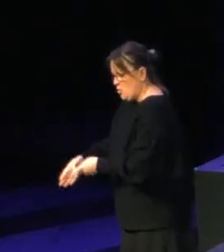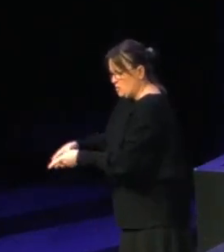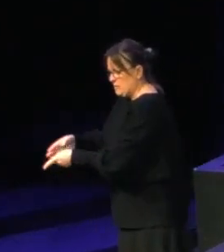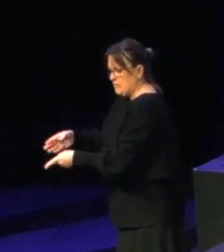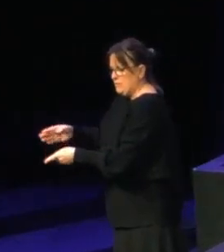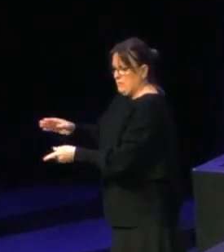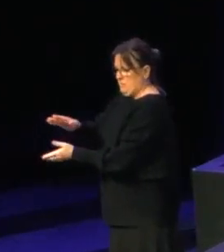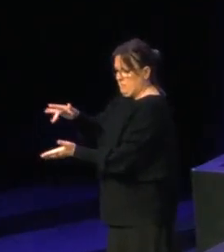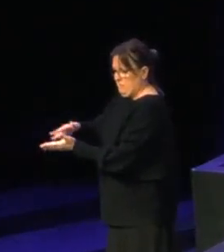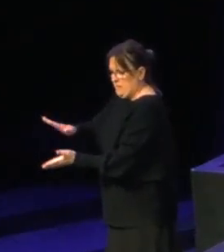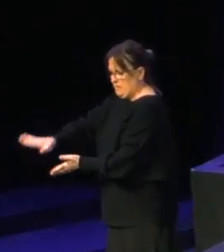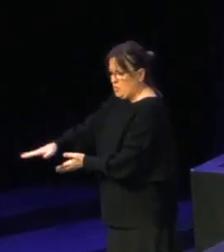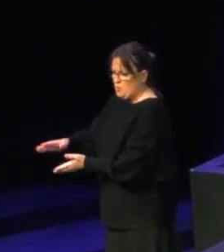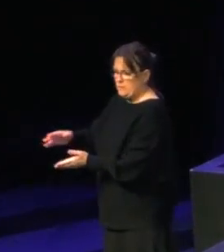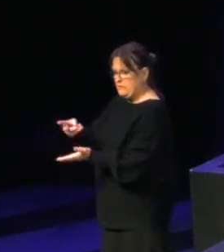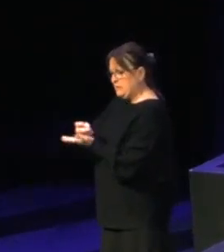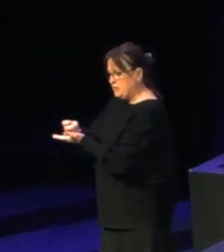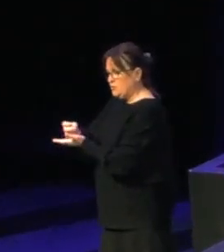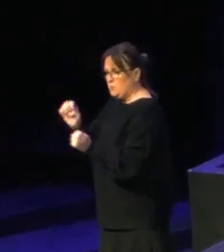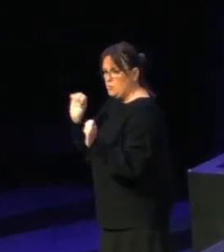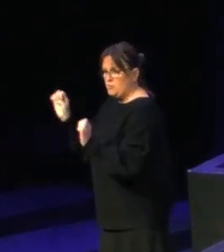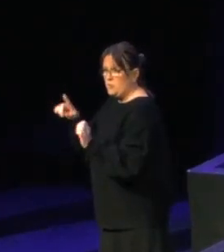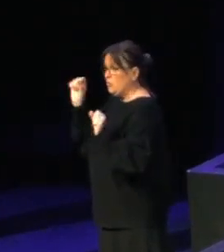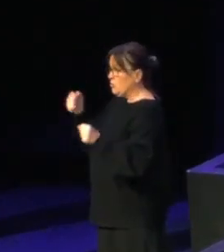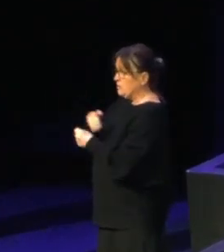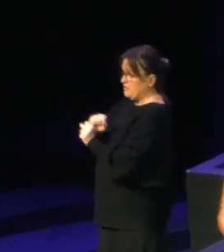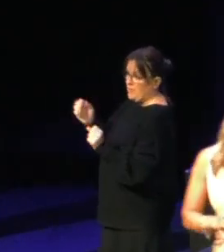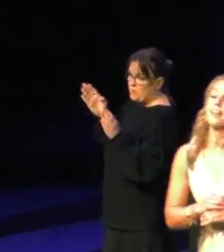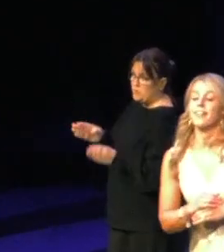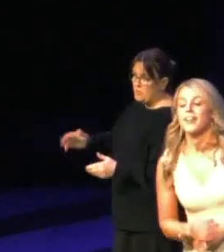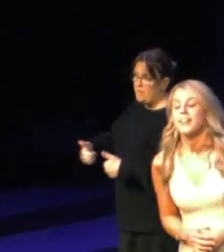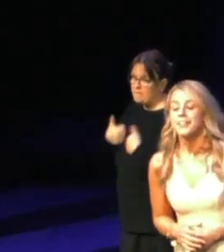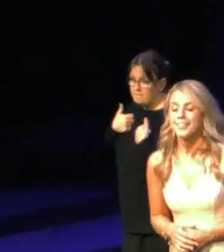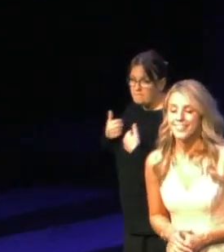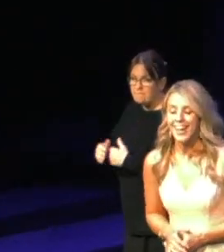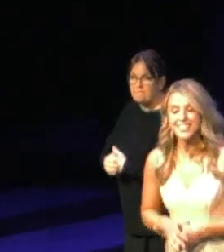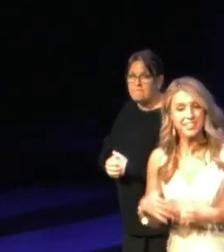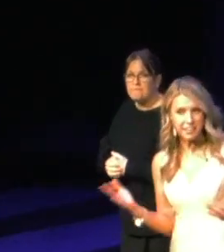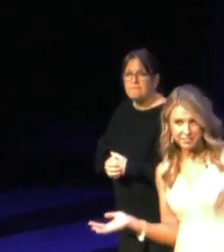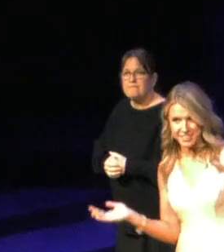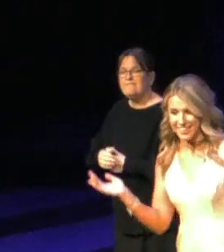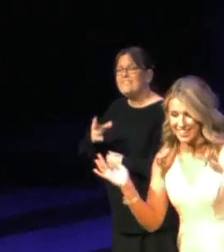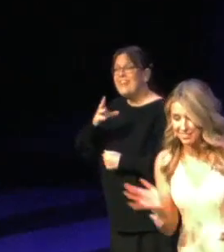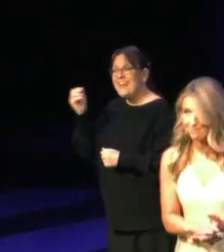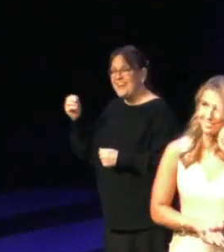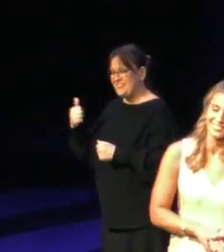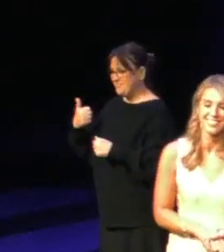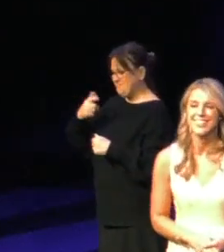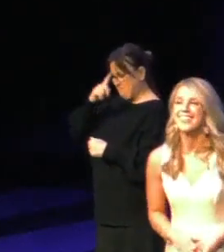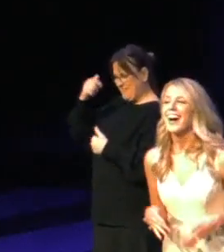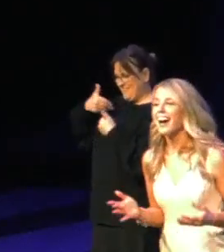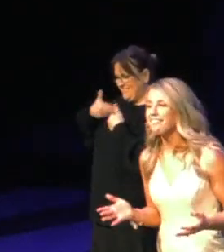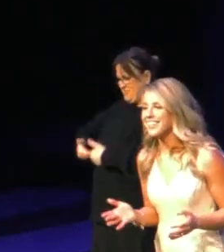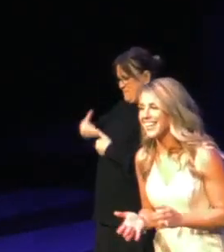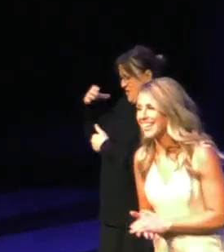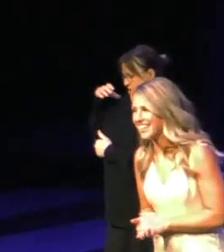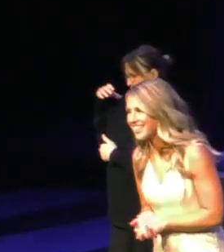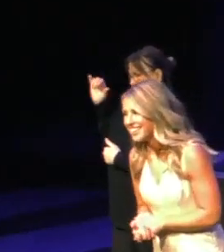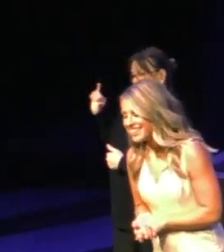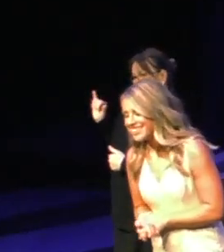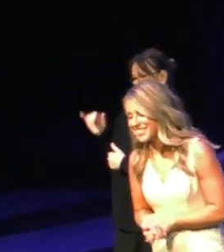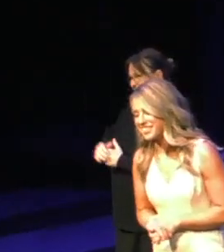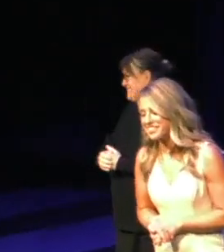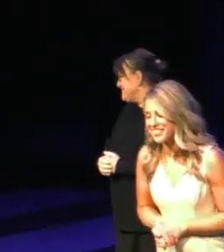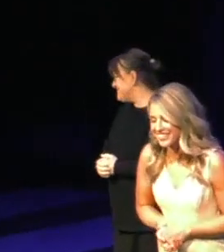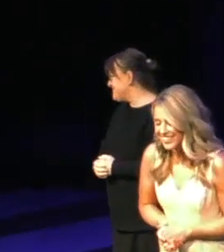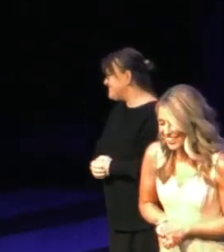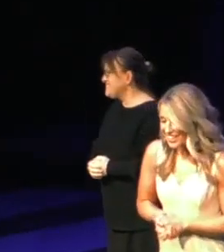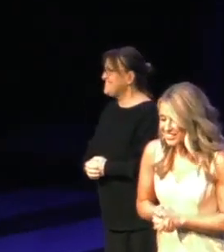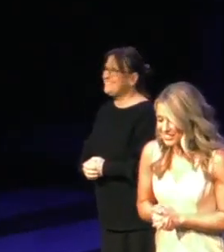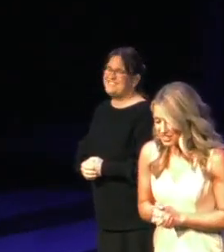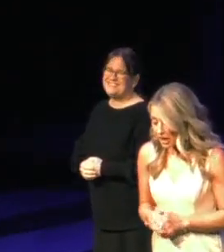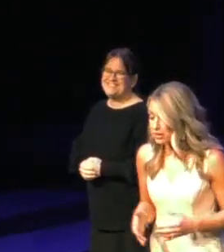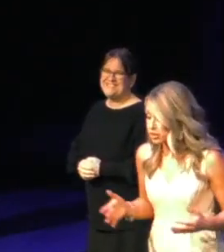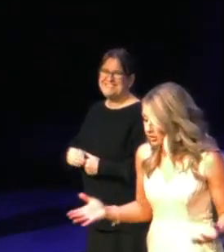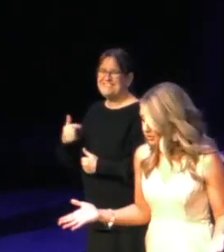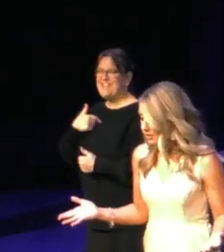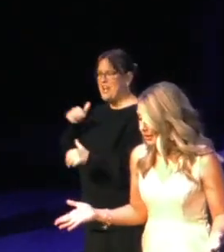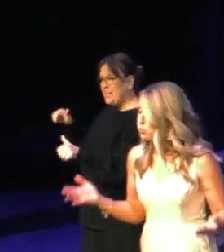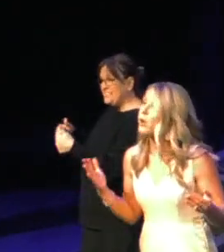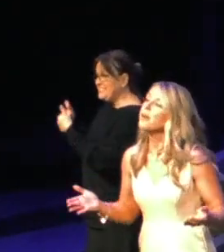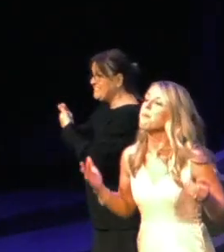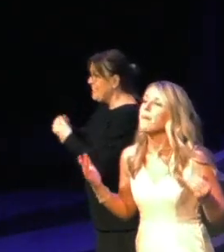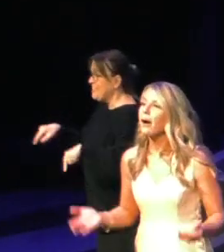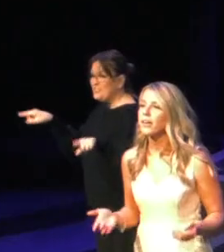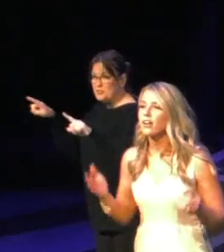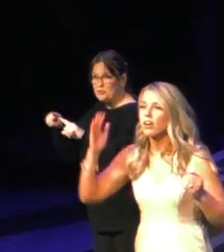someone's life. And as the coach I am, I would like to to challenge you. Hey what mountain are